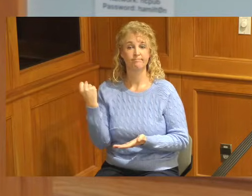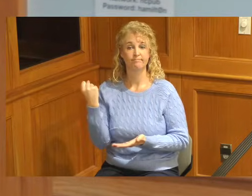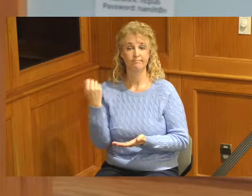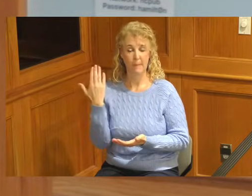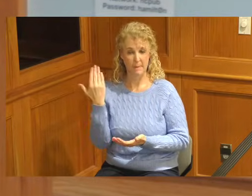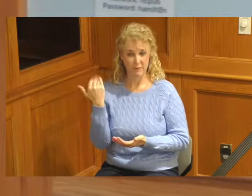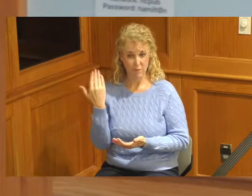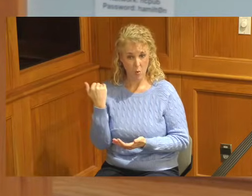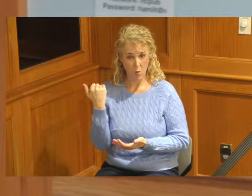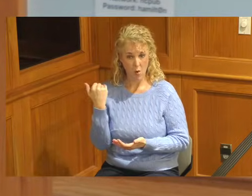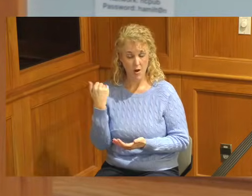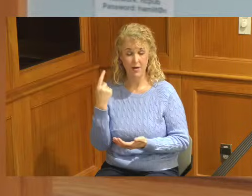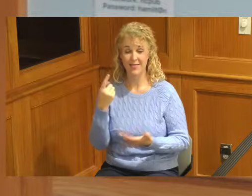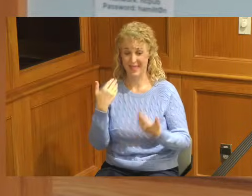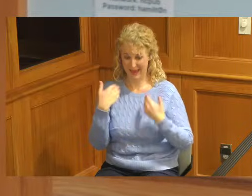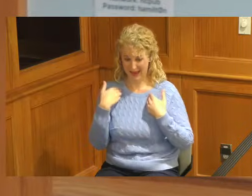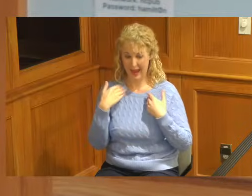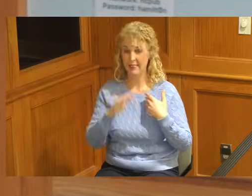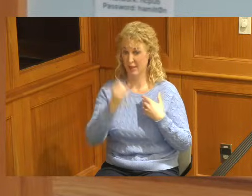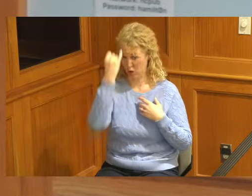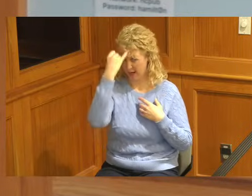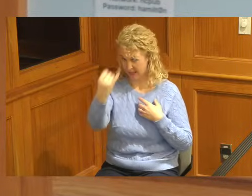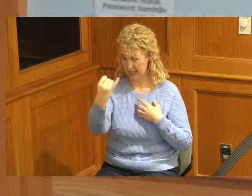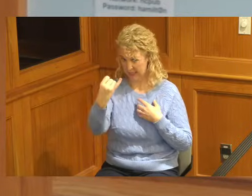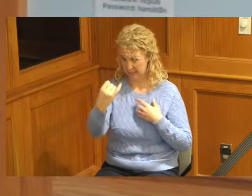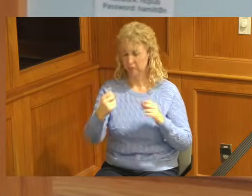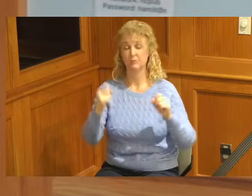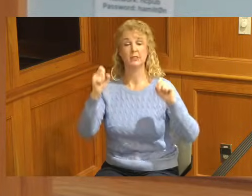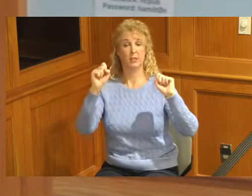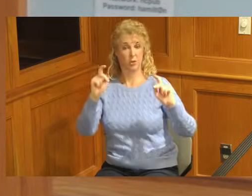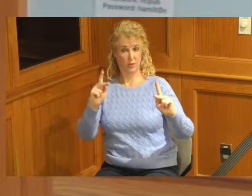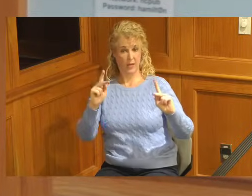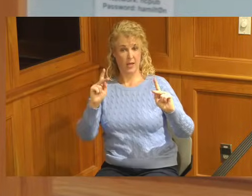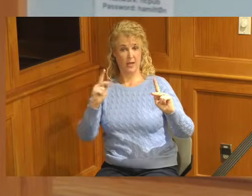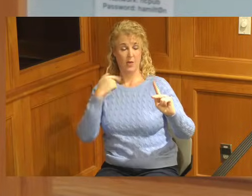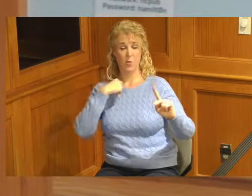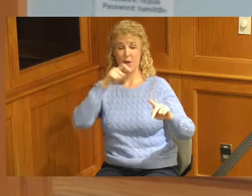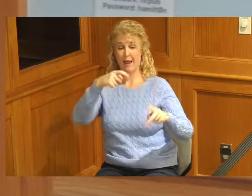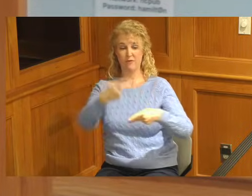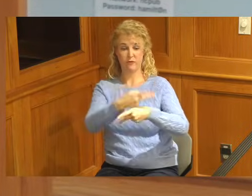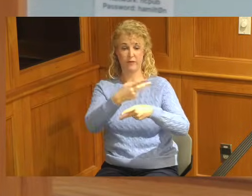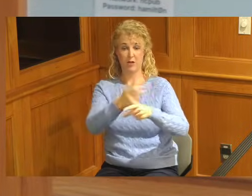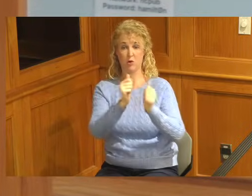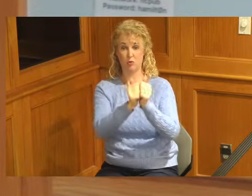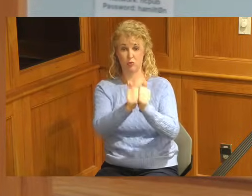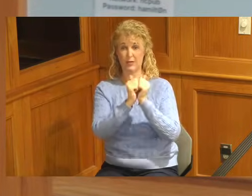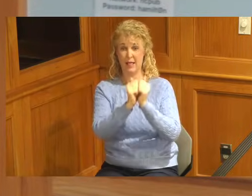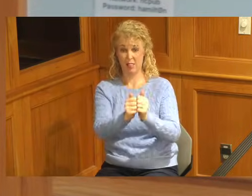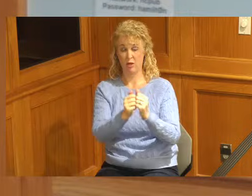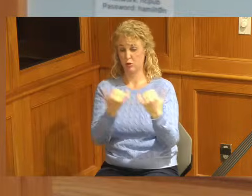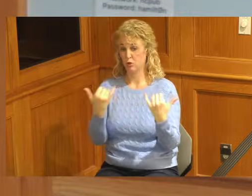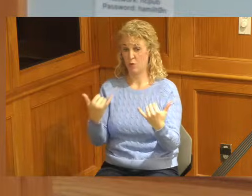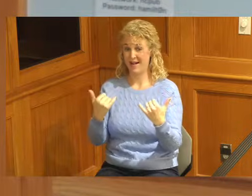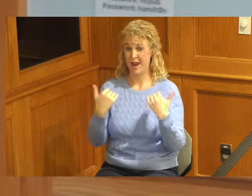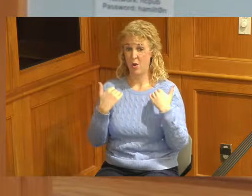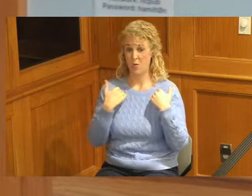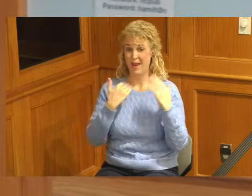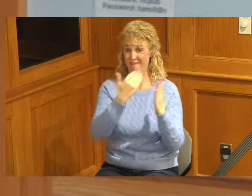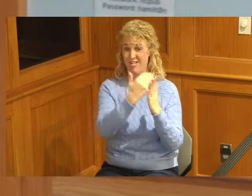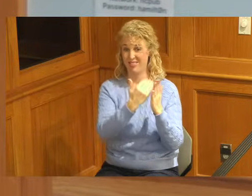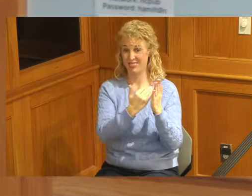they they had their idea. We came back and said, "Okay, here's some of the things we're going to have to figure out together." So, they're on there working on those things around some of